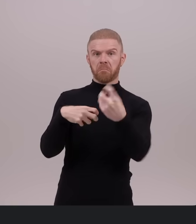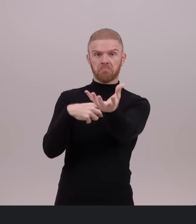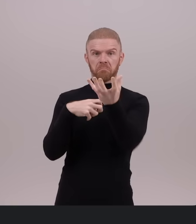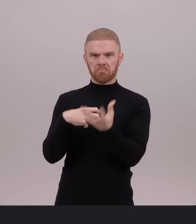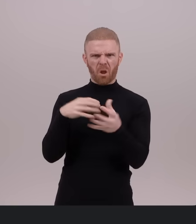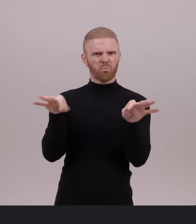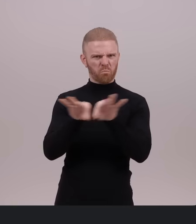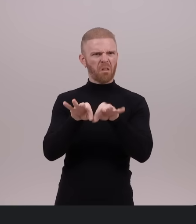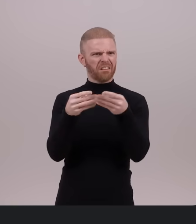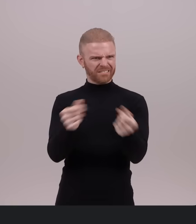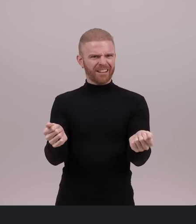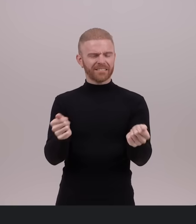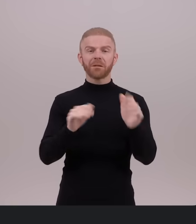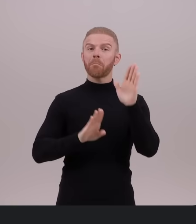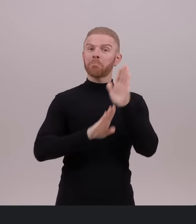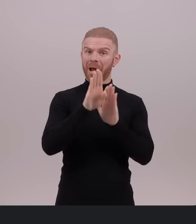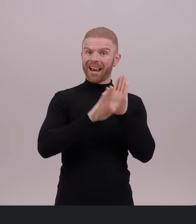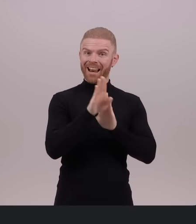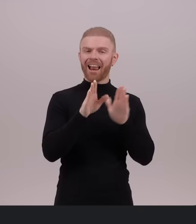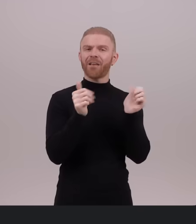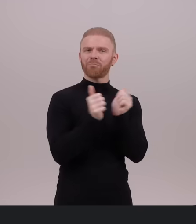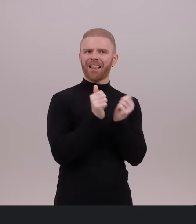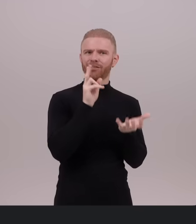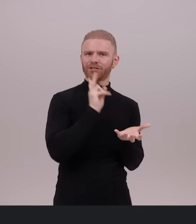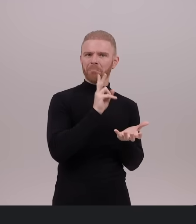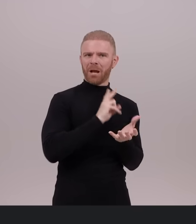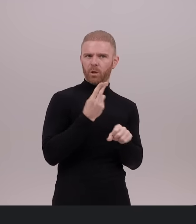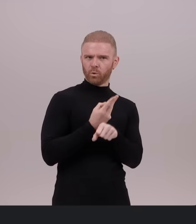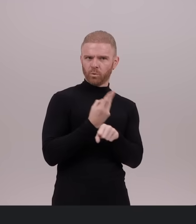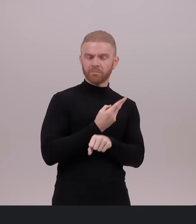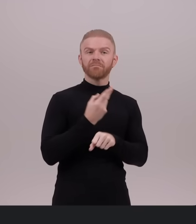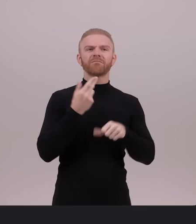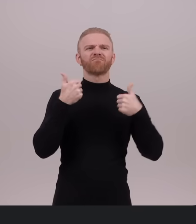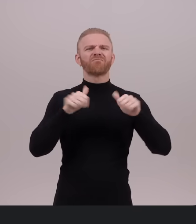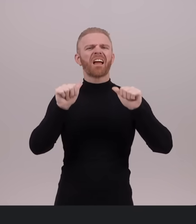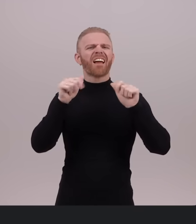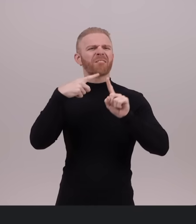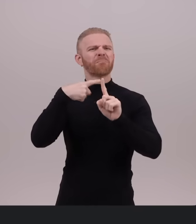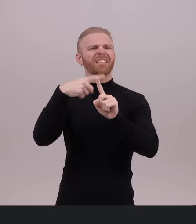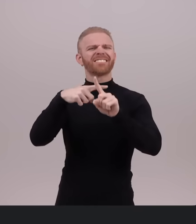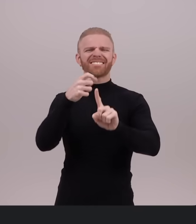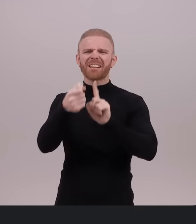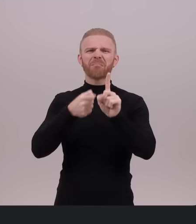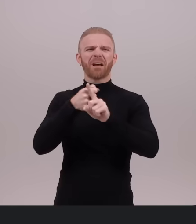build with Gemini, and let's all try to positively impact the lives of 1 billion people.